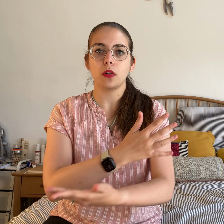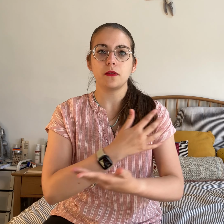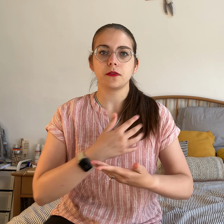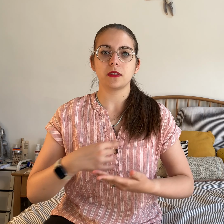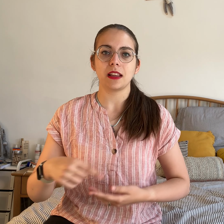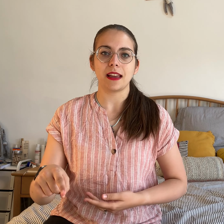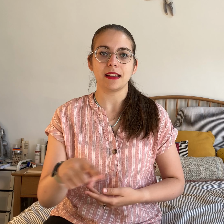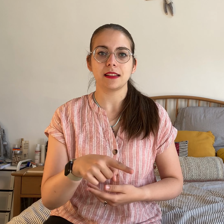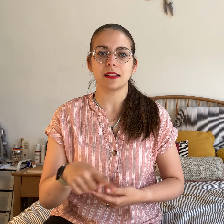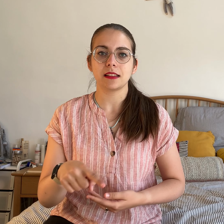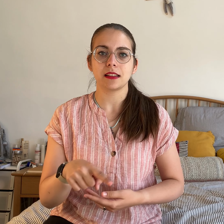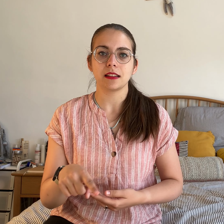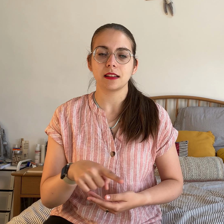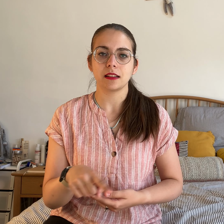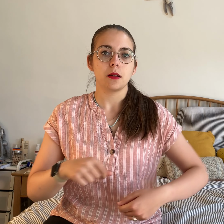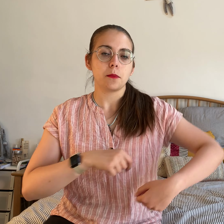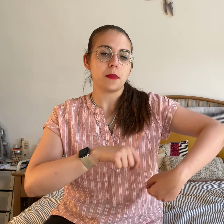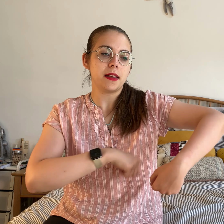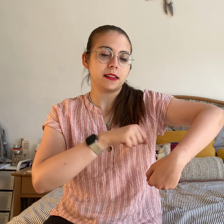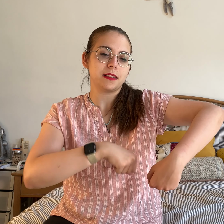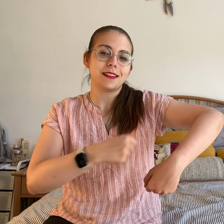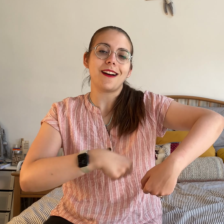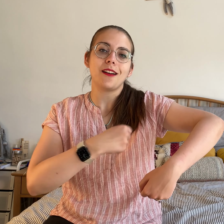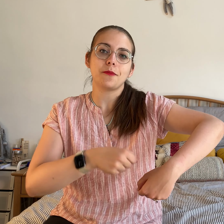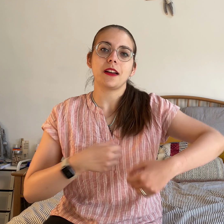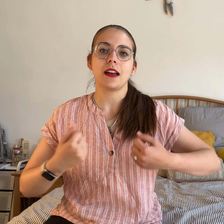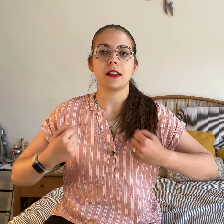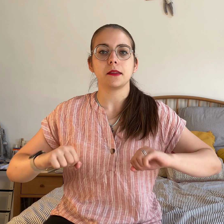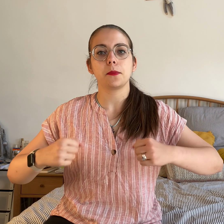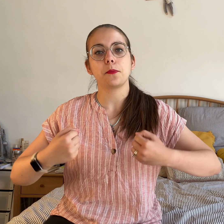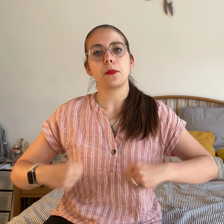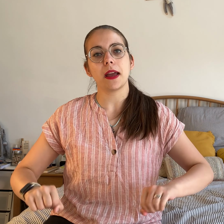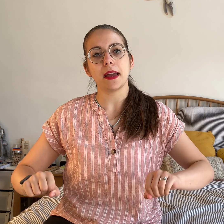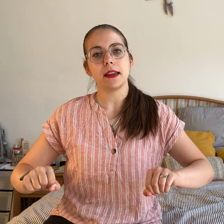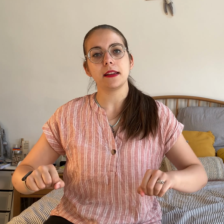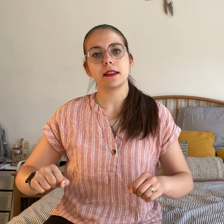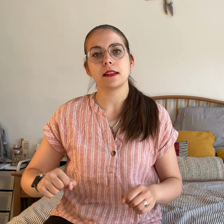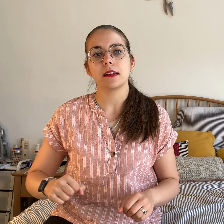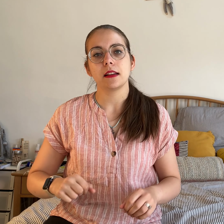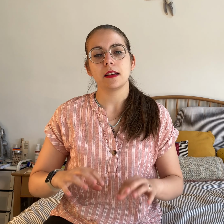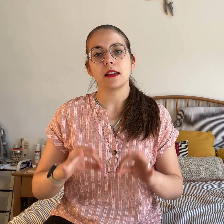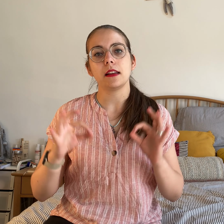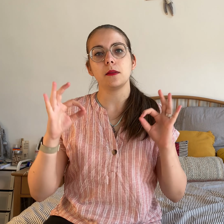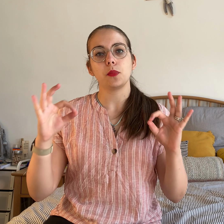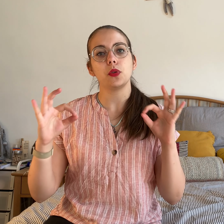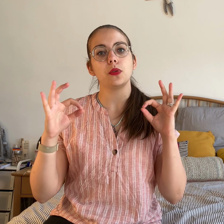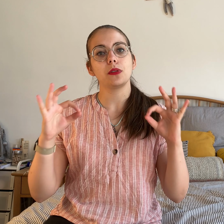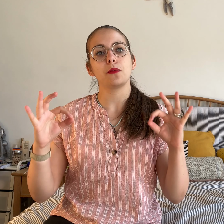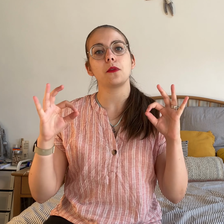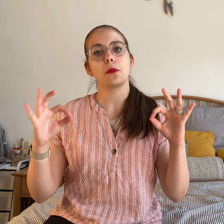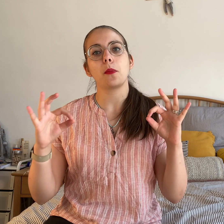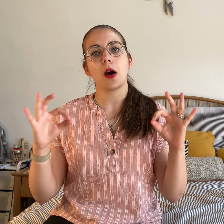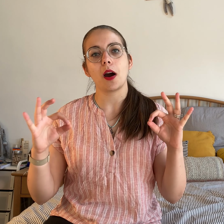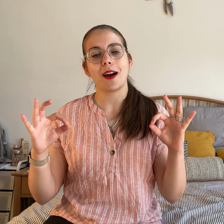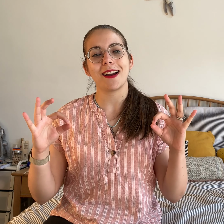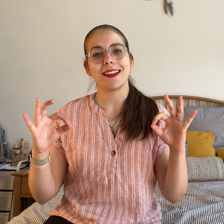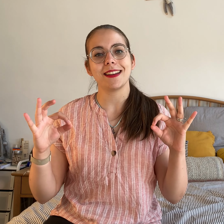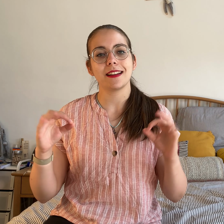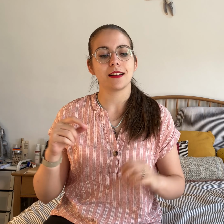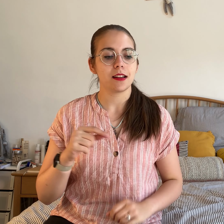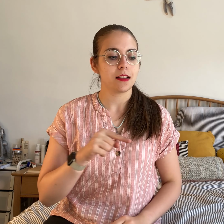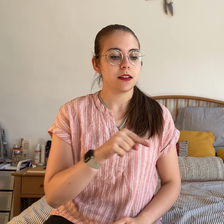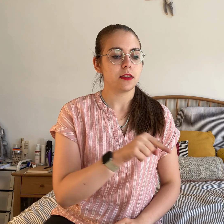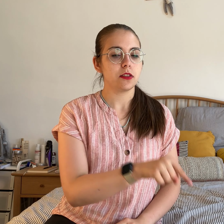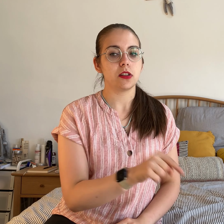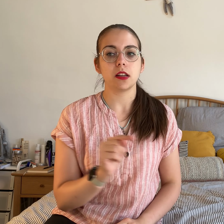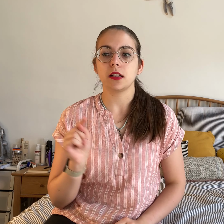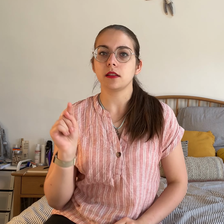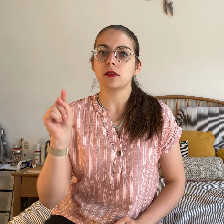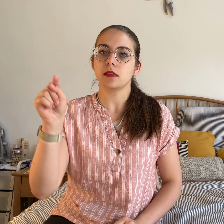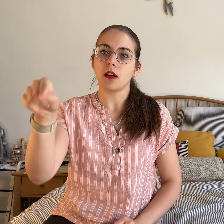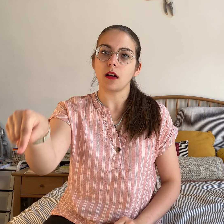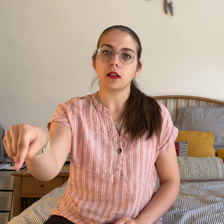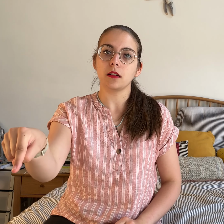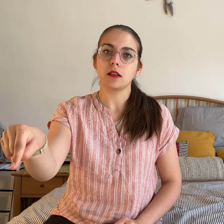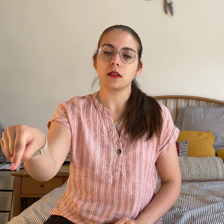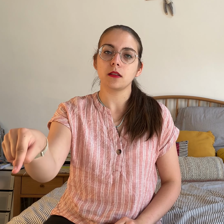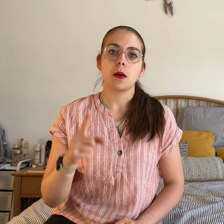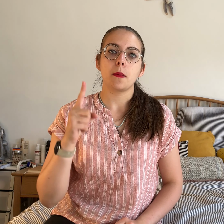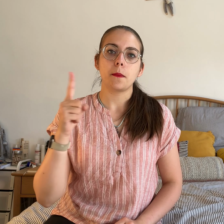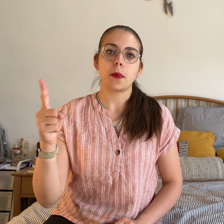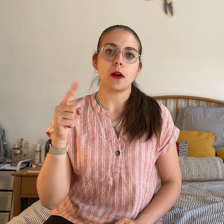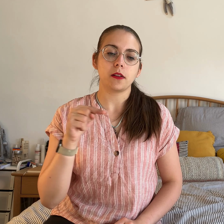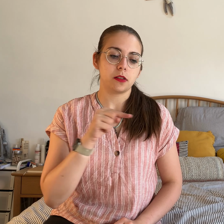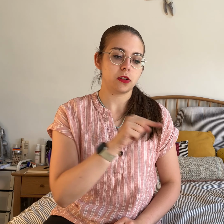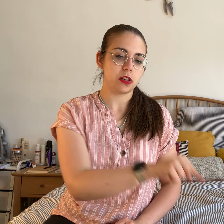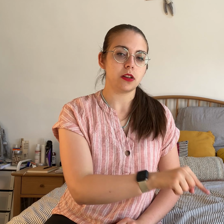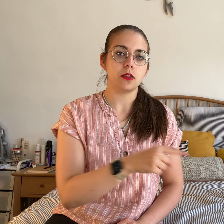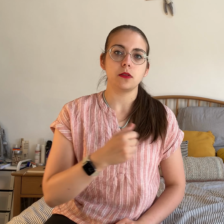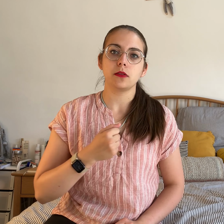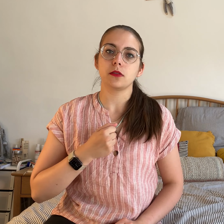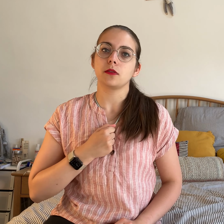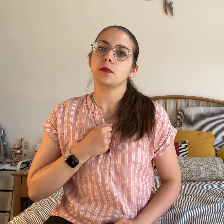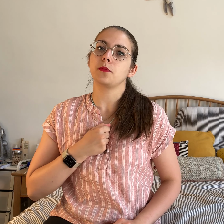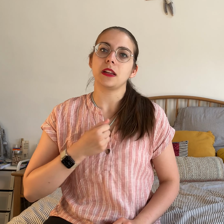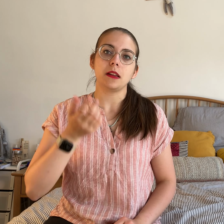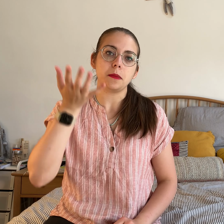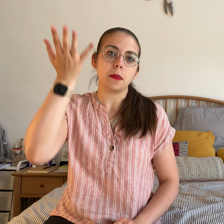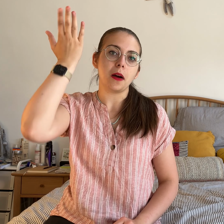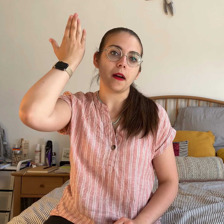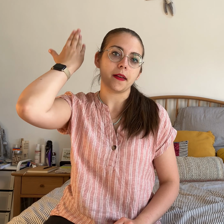of this mixed up and baked in a beautiful pie. She is gone, but she used to be mine."